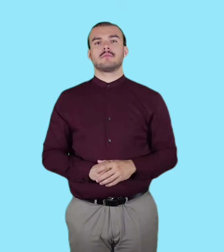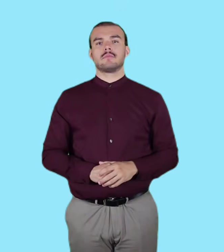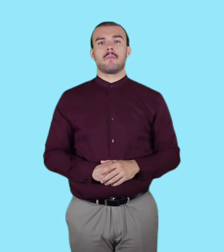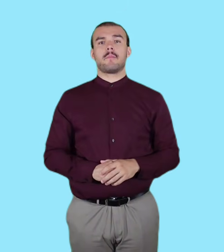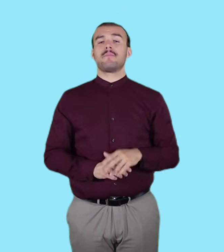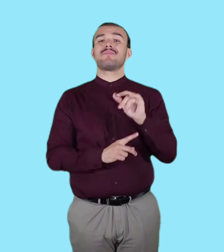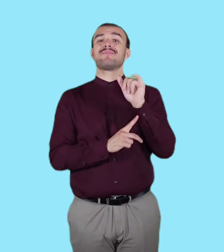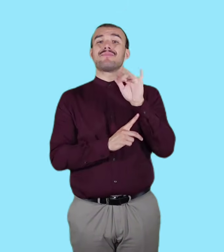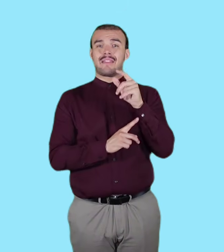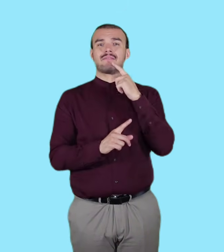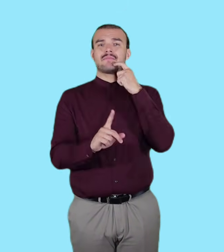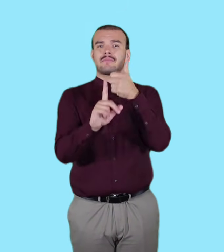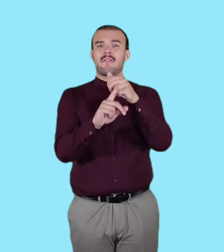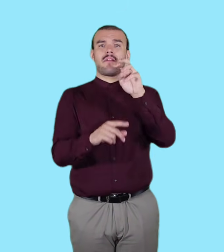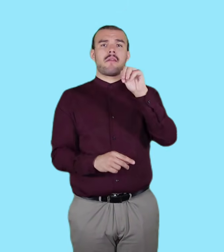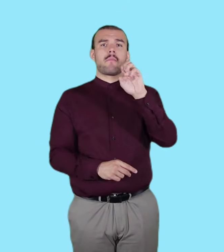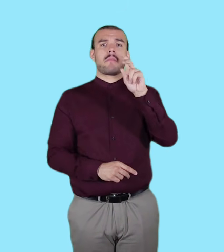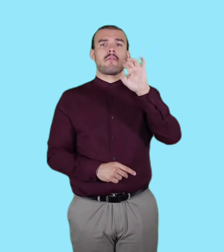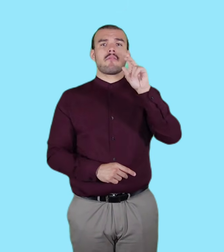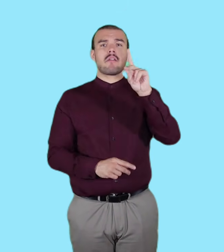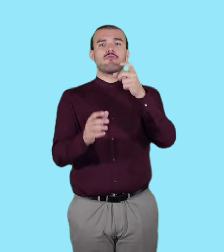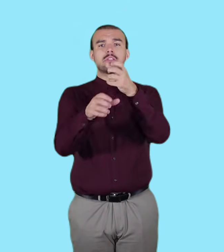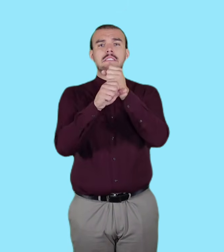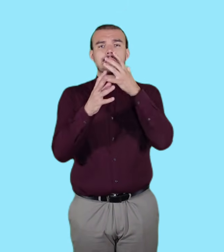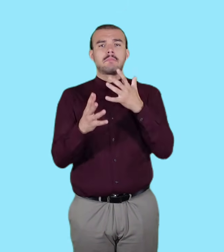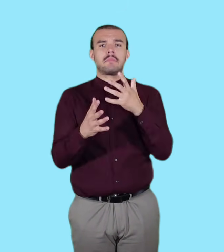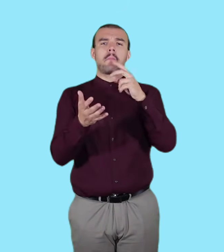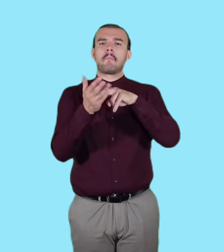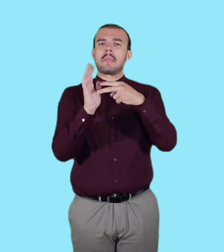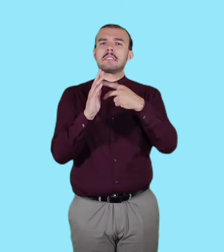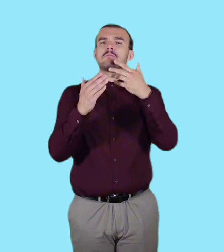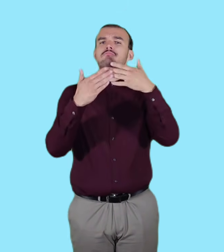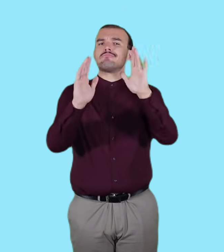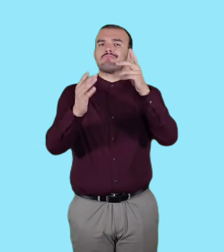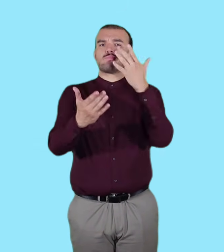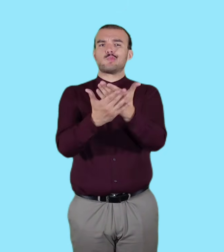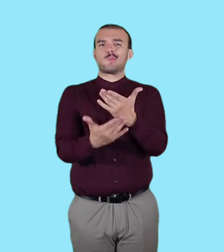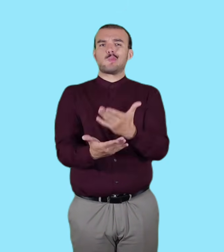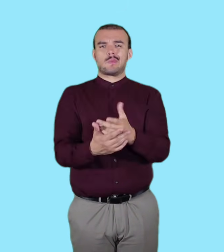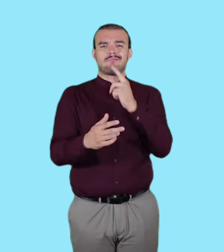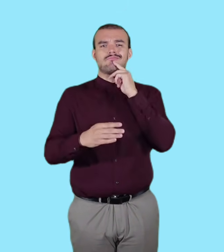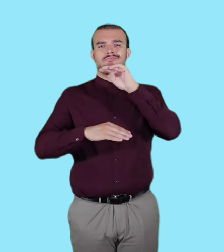If you are a Medicaid recipient, you will generally need to prove that you meet the criteria